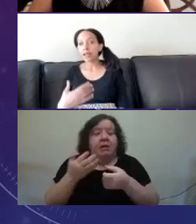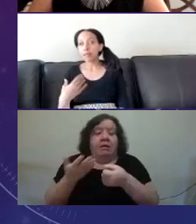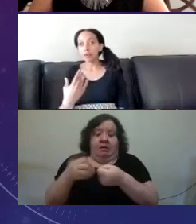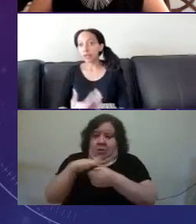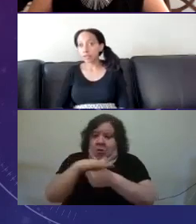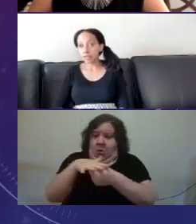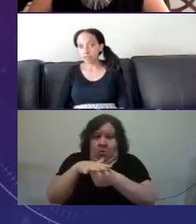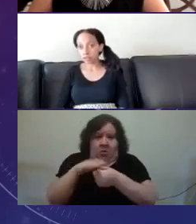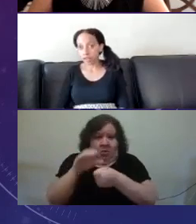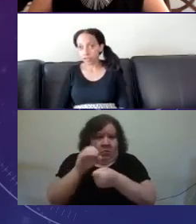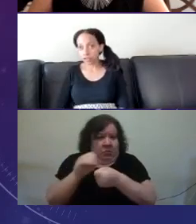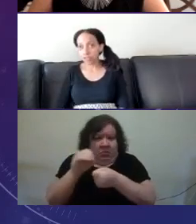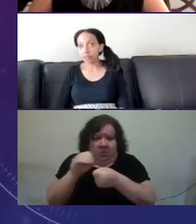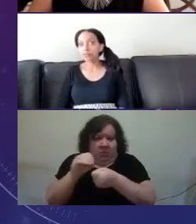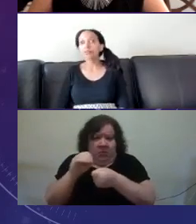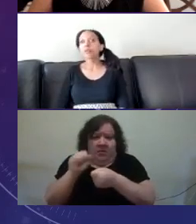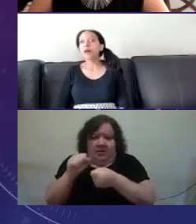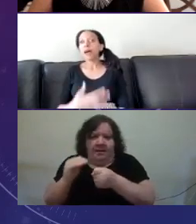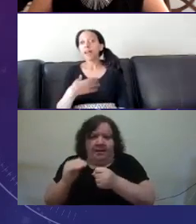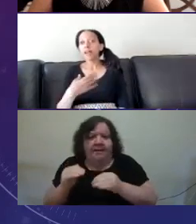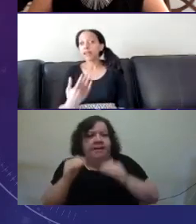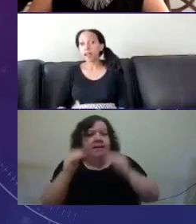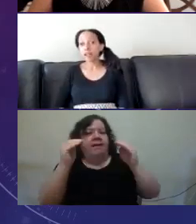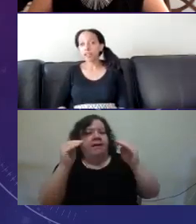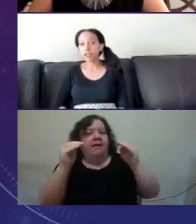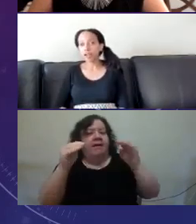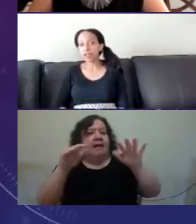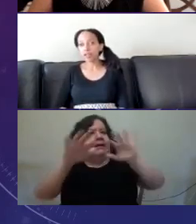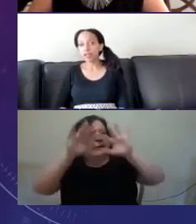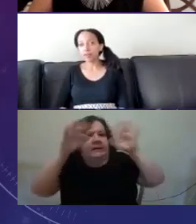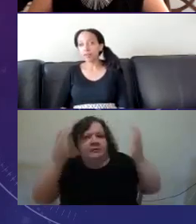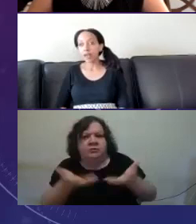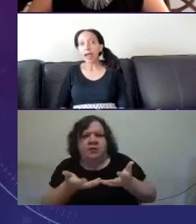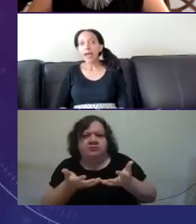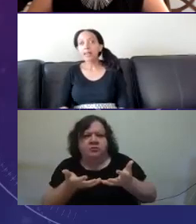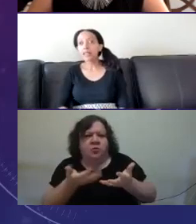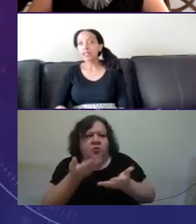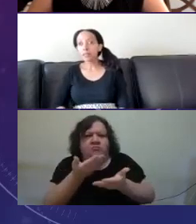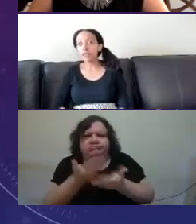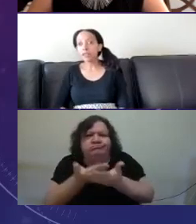Perkins International Helen Keller International and the disability rights